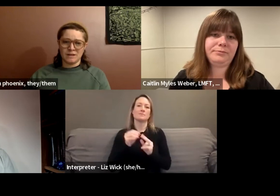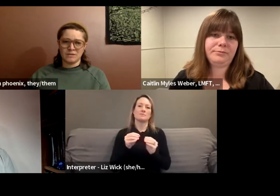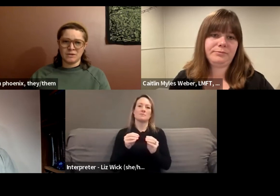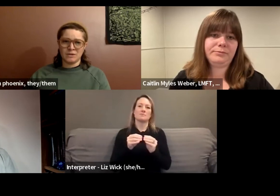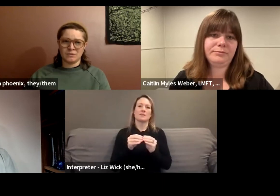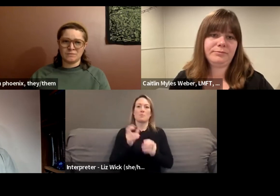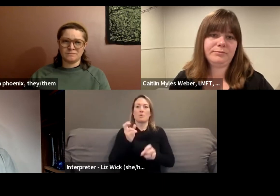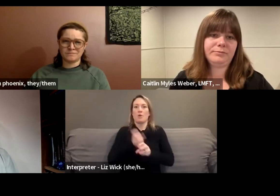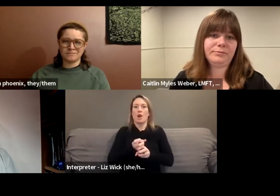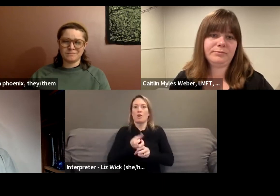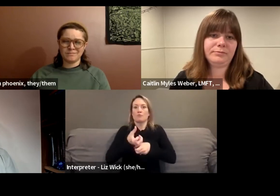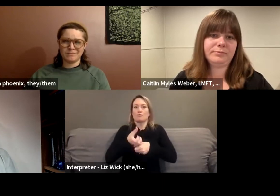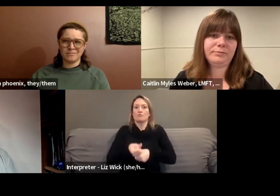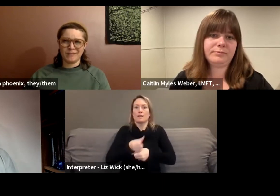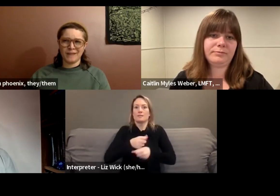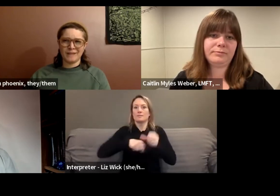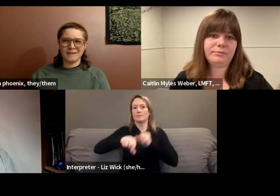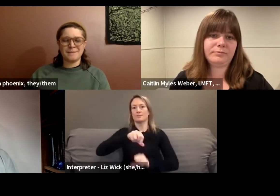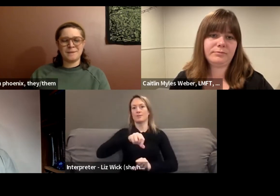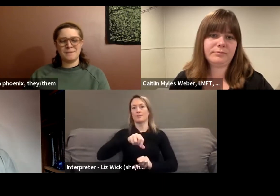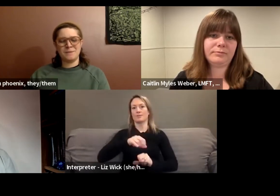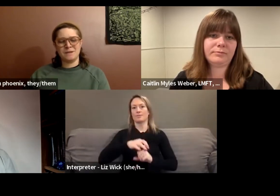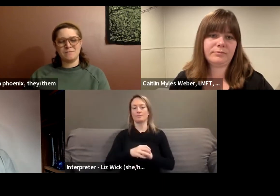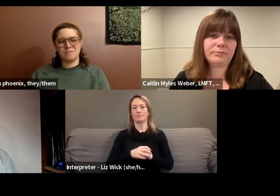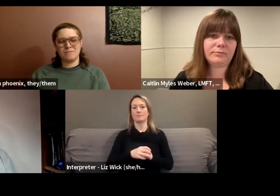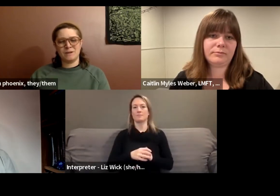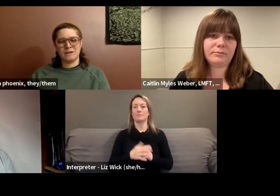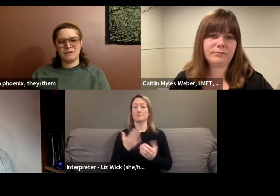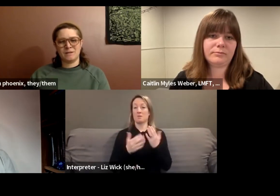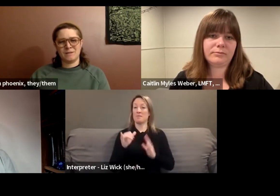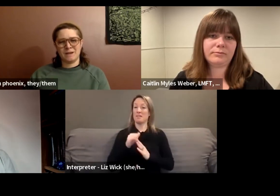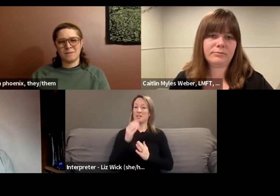And so I think that might be what what is coming up here